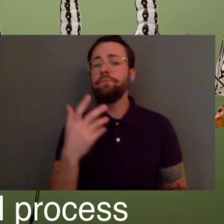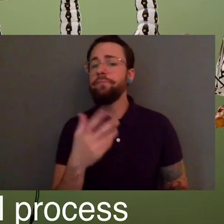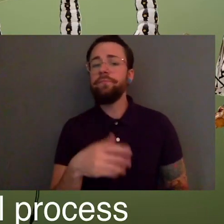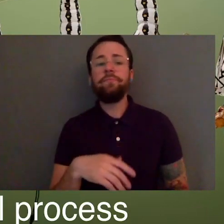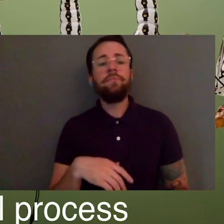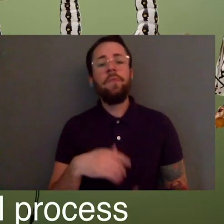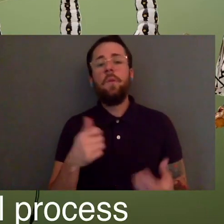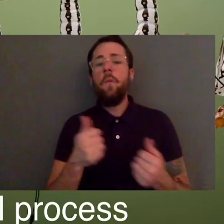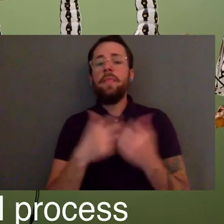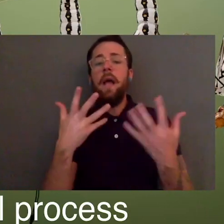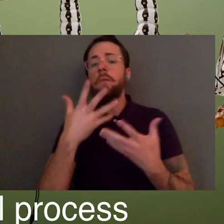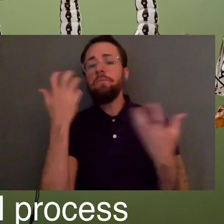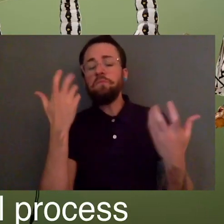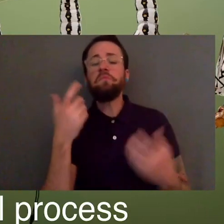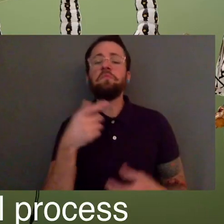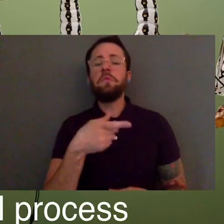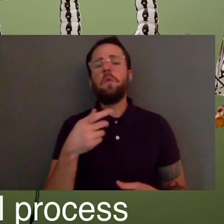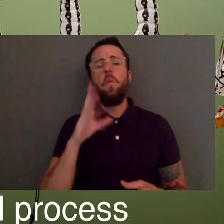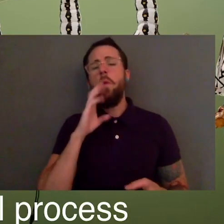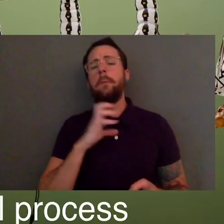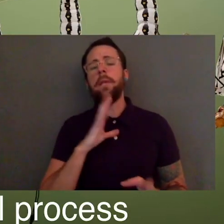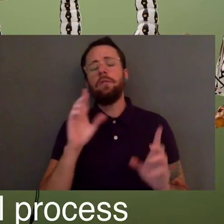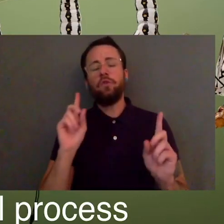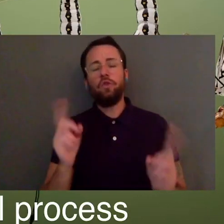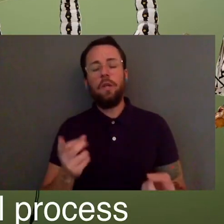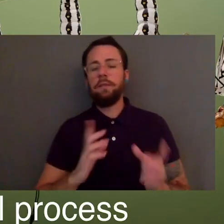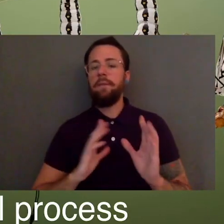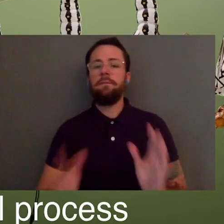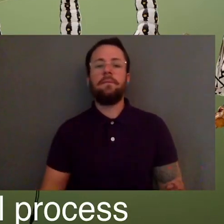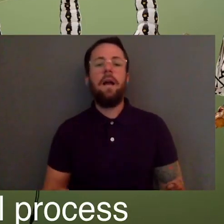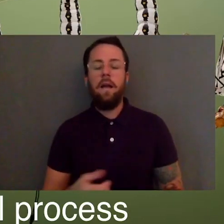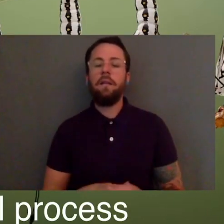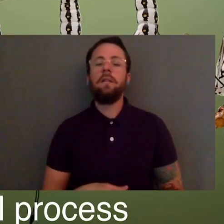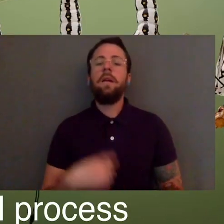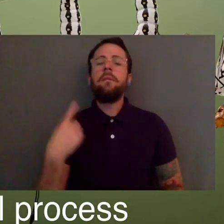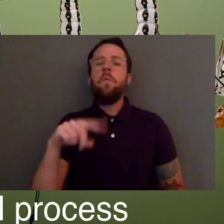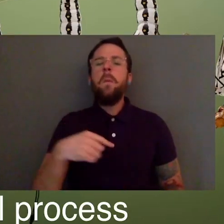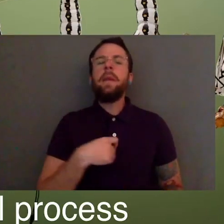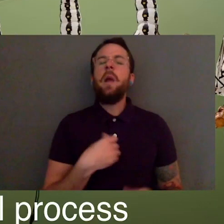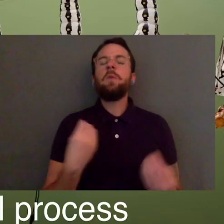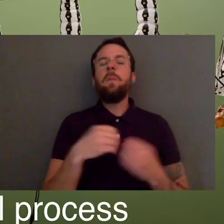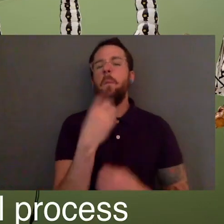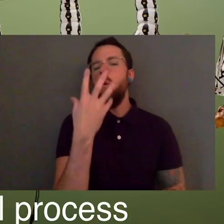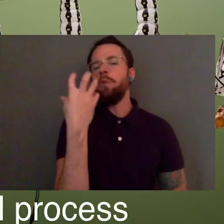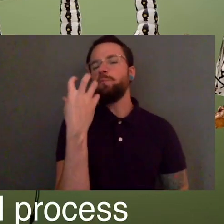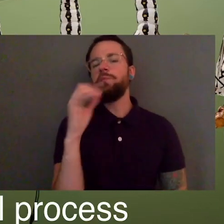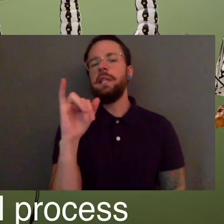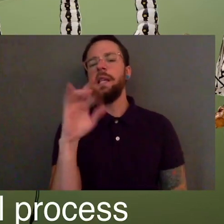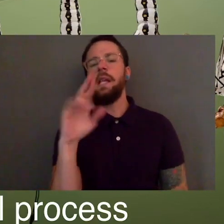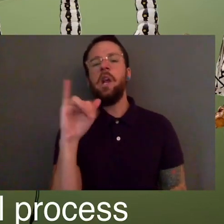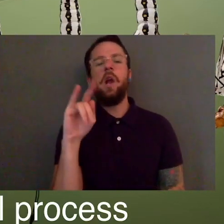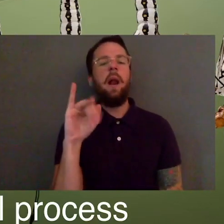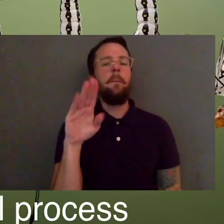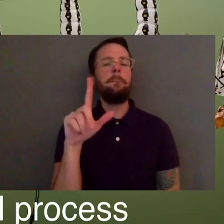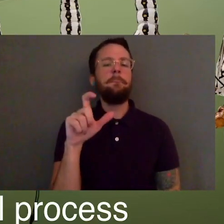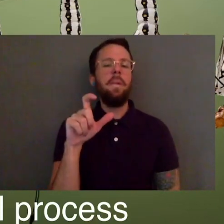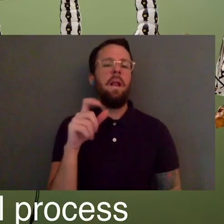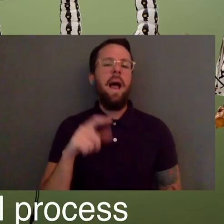But it also may be fairly easy for people if that's not really their nature. But everyone will be just fine.